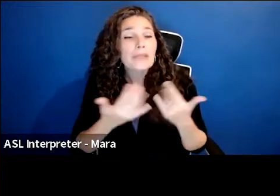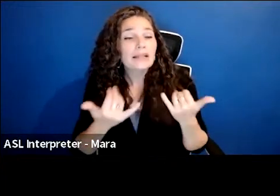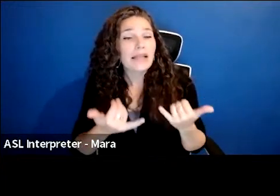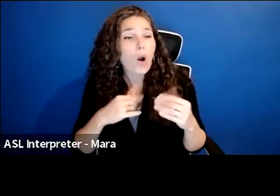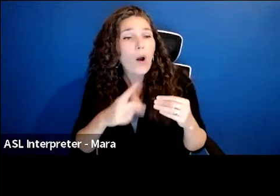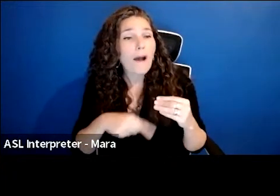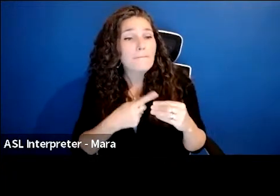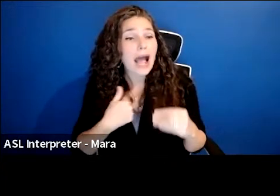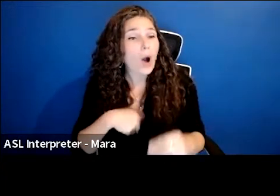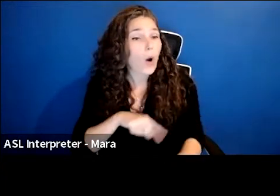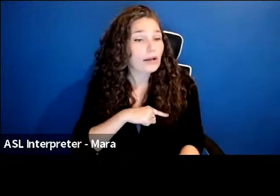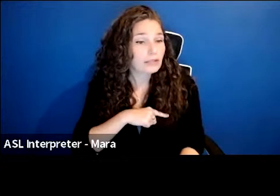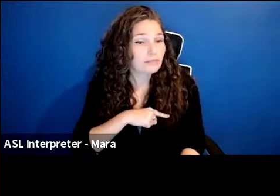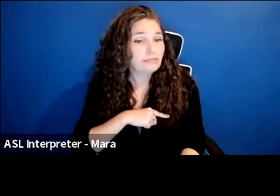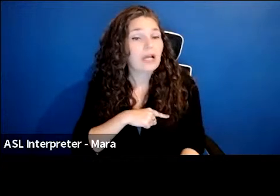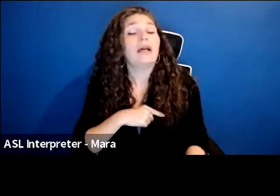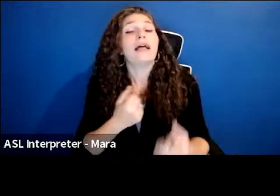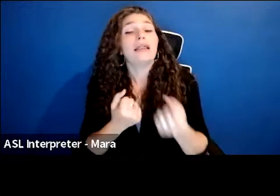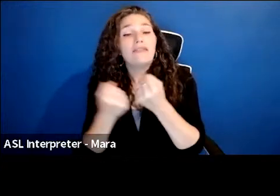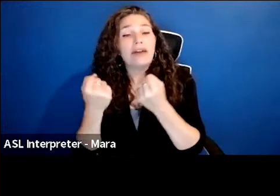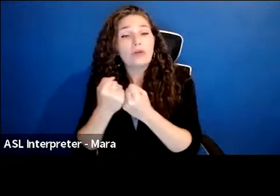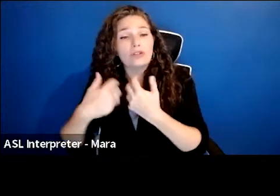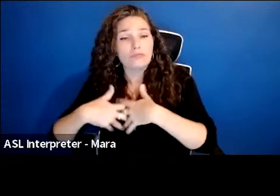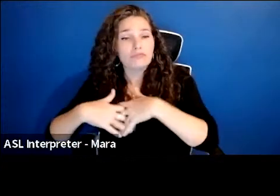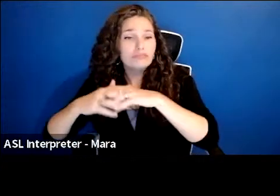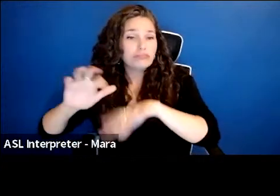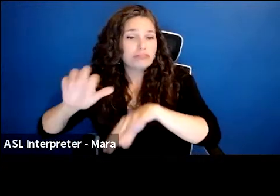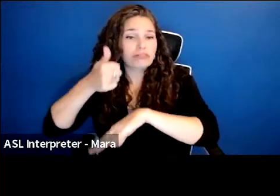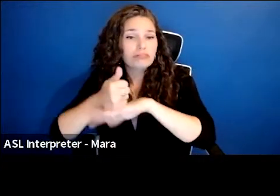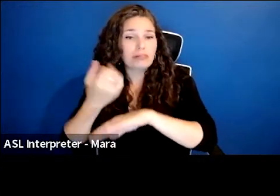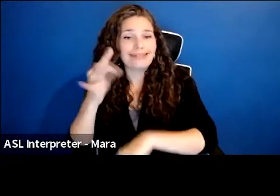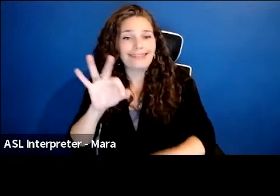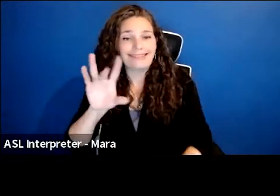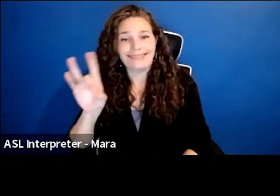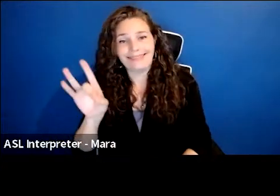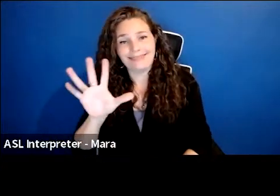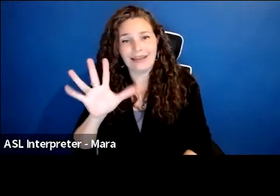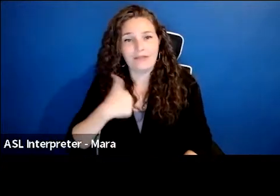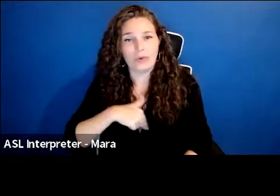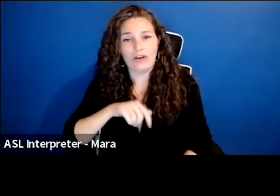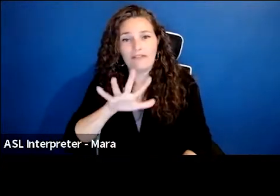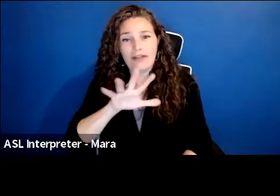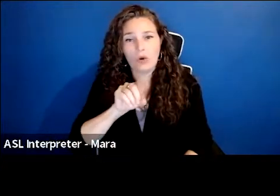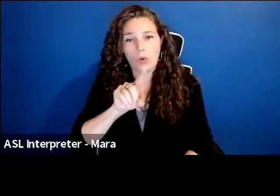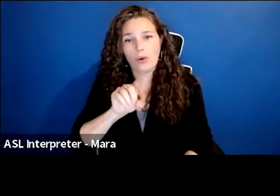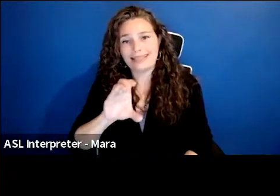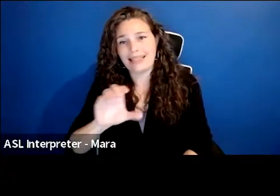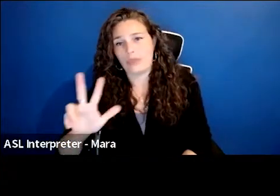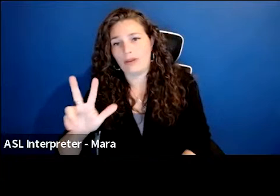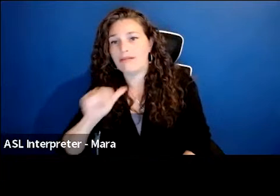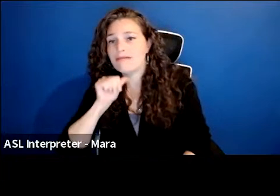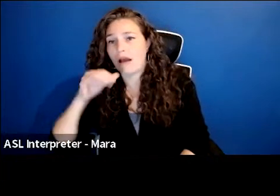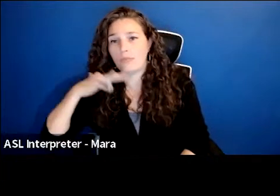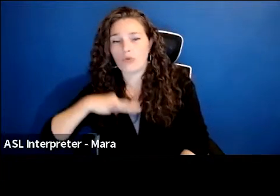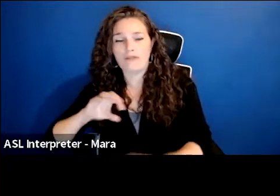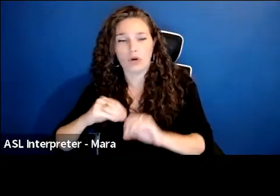I would say that the foundation was founded in 1985. We are a 501(c)(3) nonprofit organization,